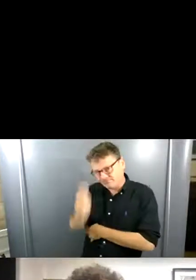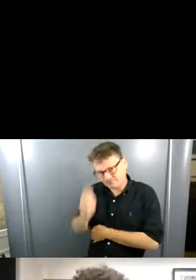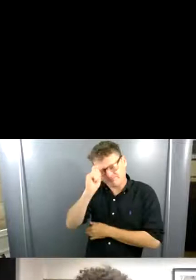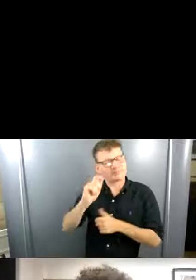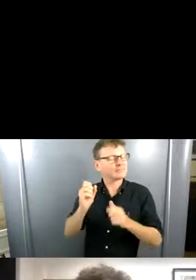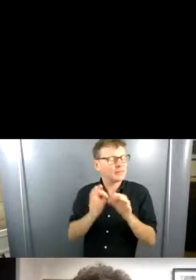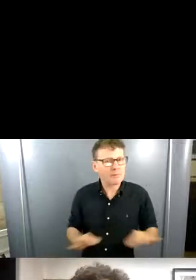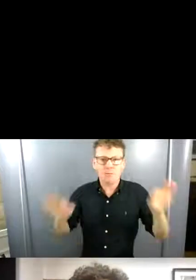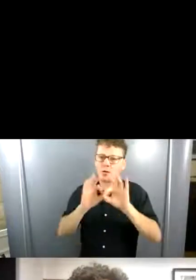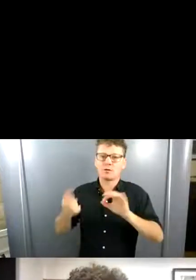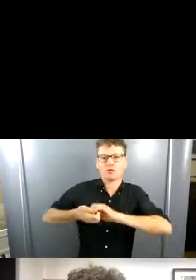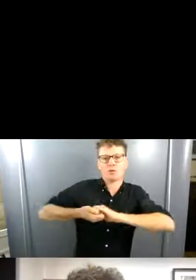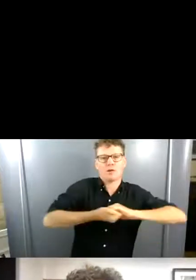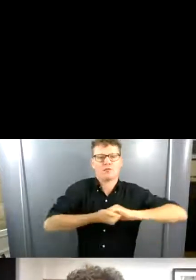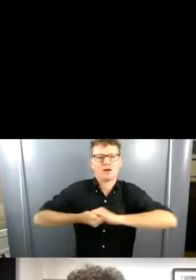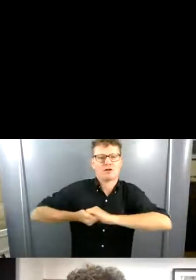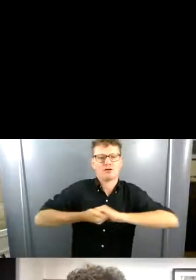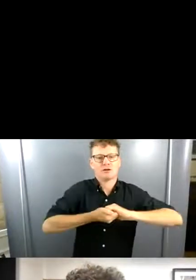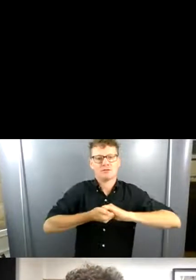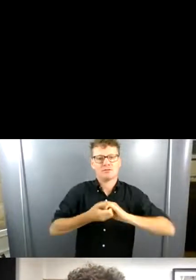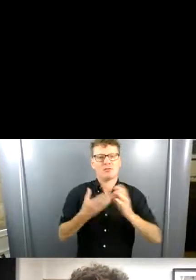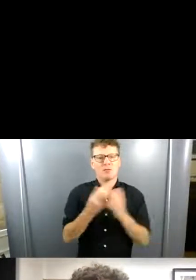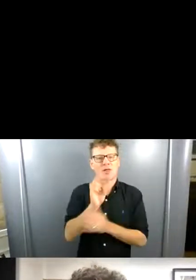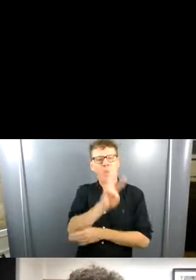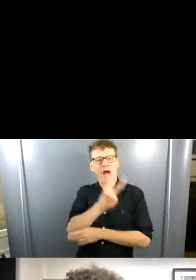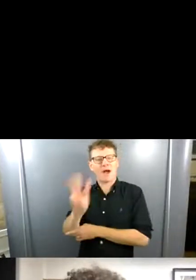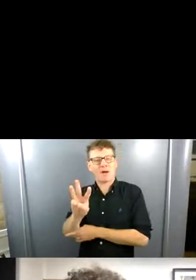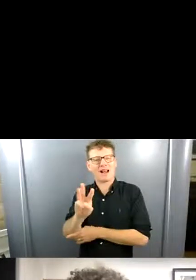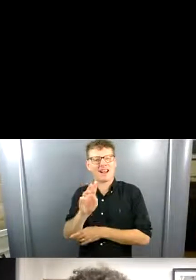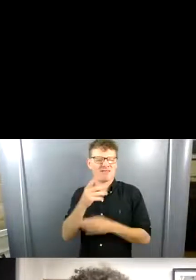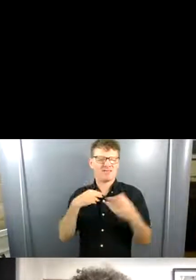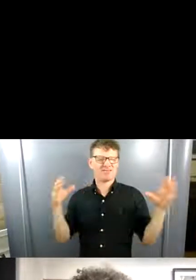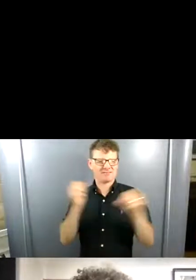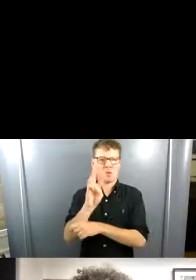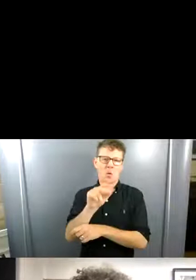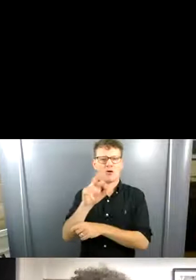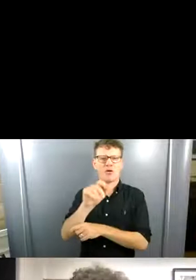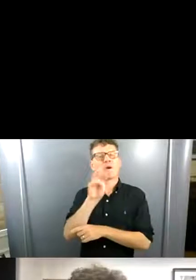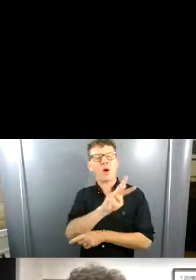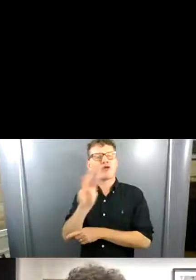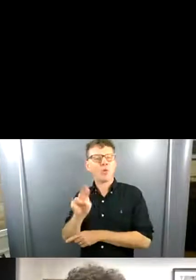of the collaboration with Warruwi community and without Warruwi community and the people there